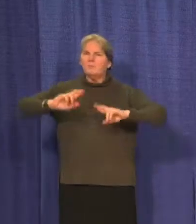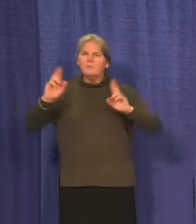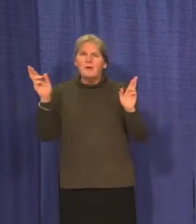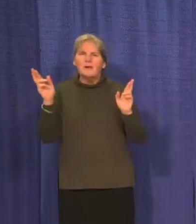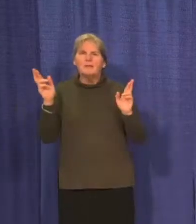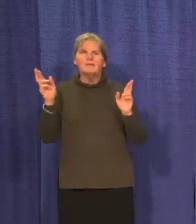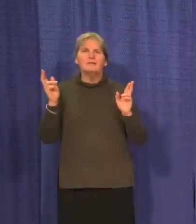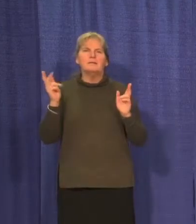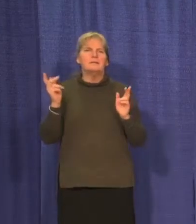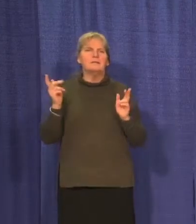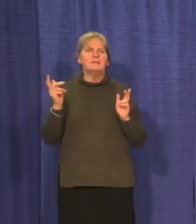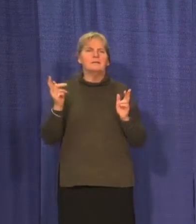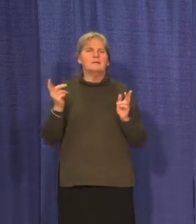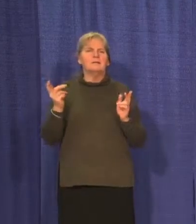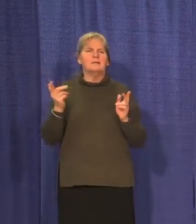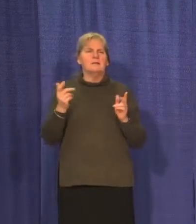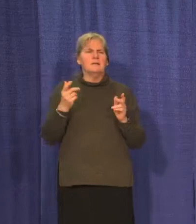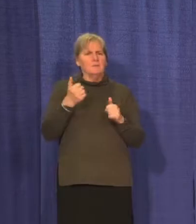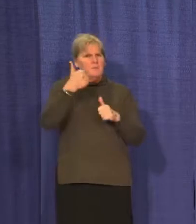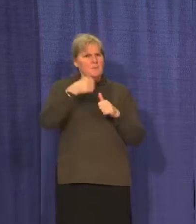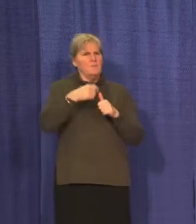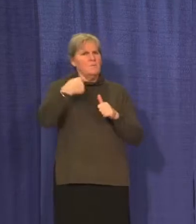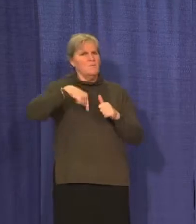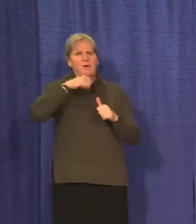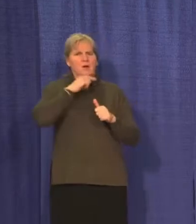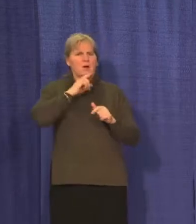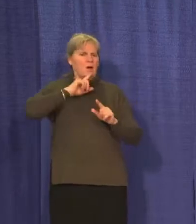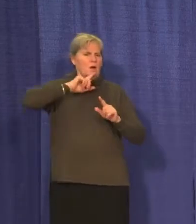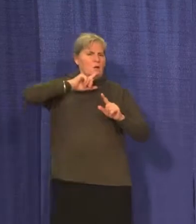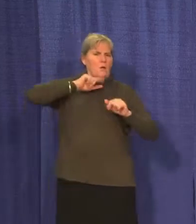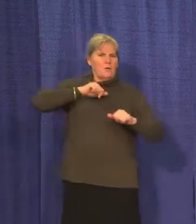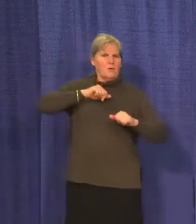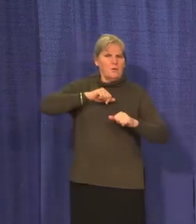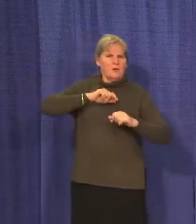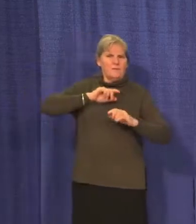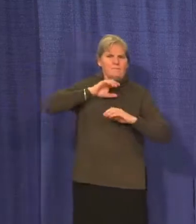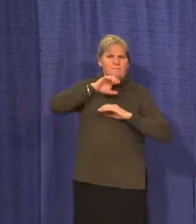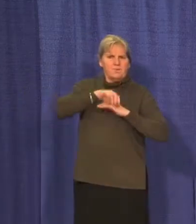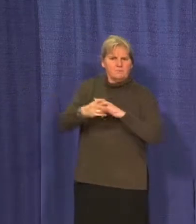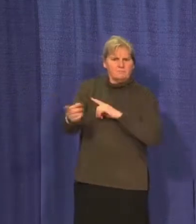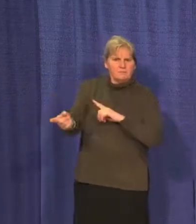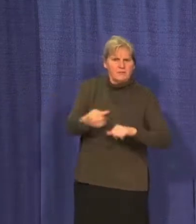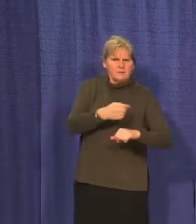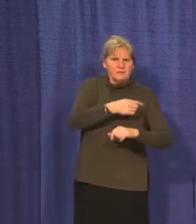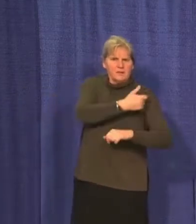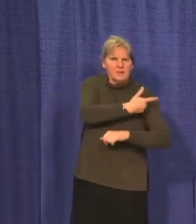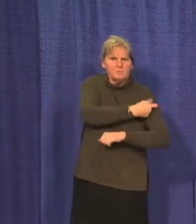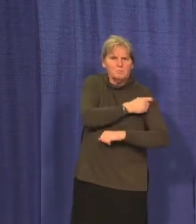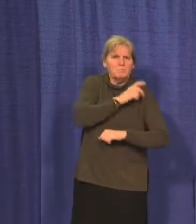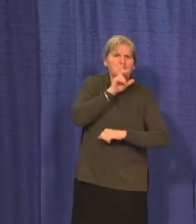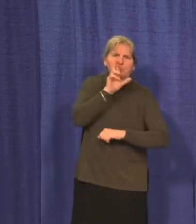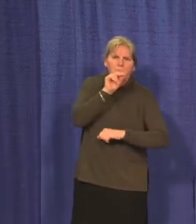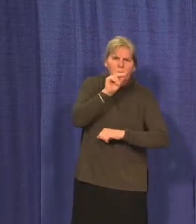They may not have felt ready. We are of course not mandating the vaccine. We are encouraging those conversations.